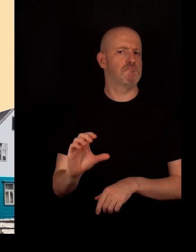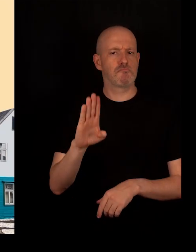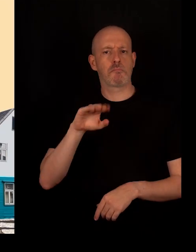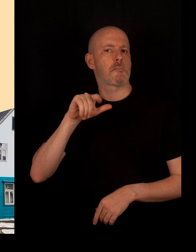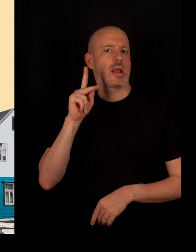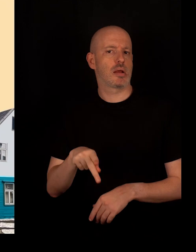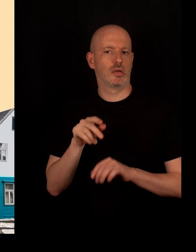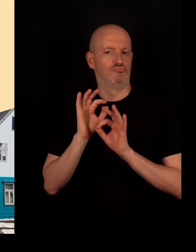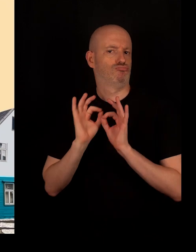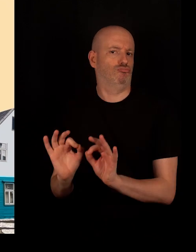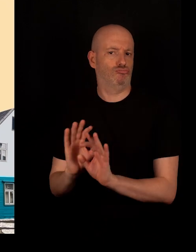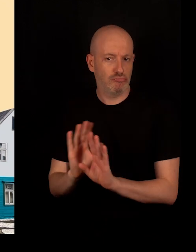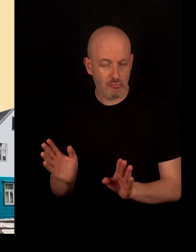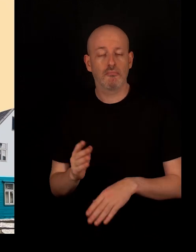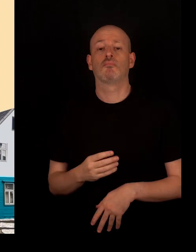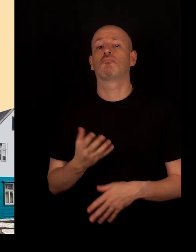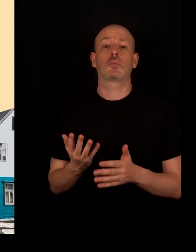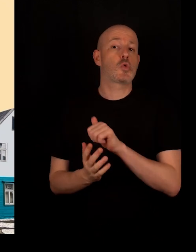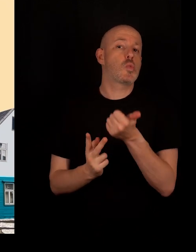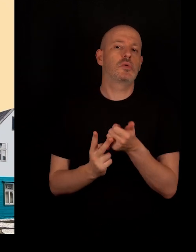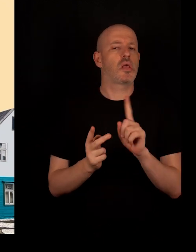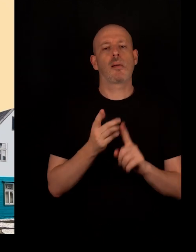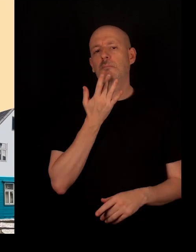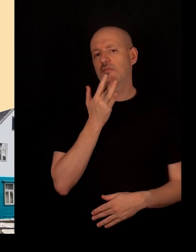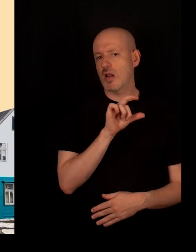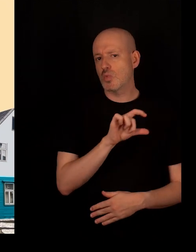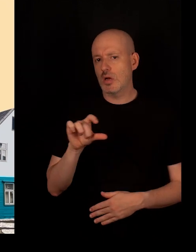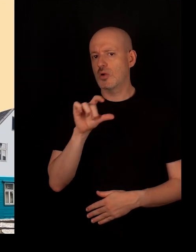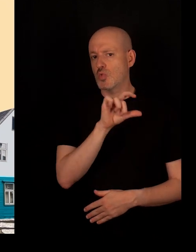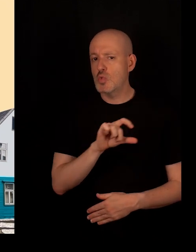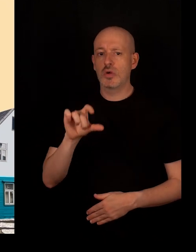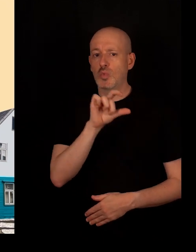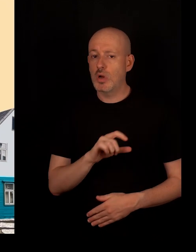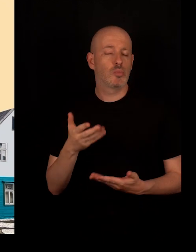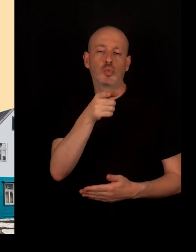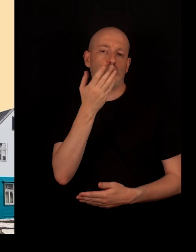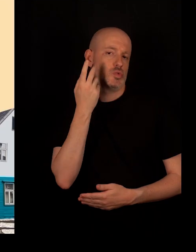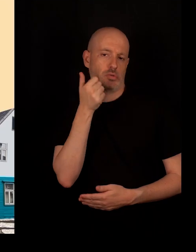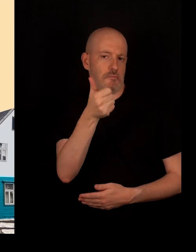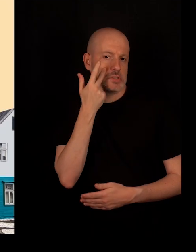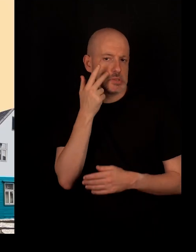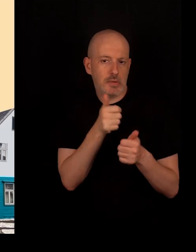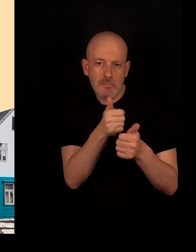as a bank transfer. Maybe one person prefers if it's weekly. You see with them.